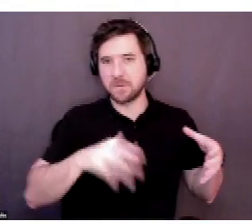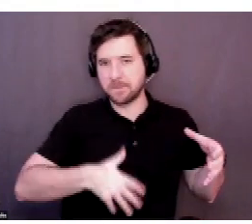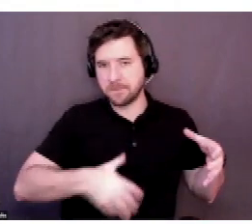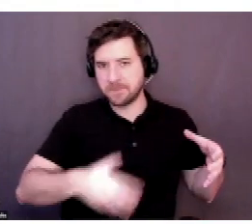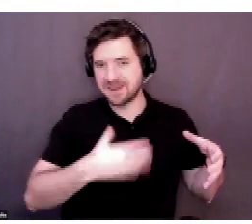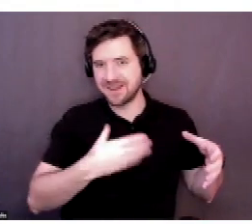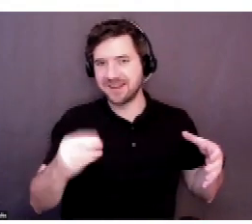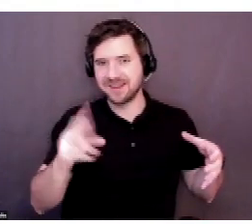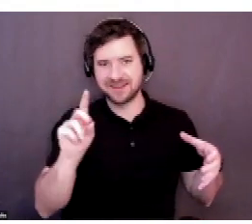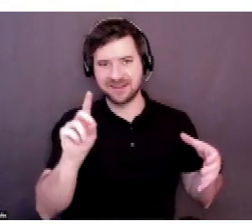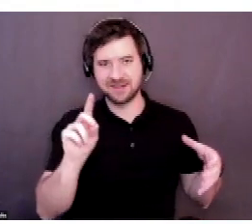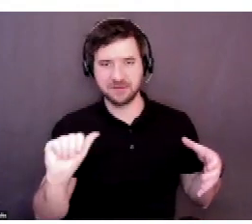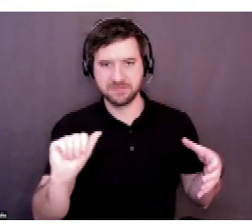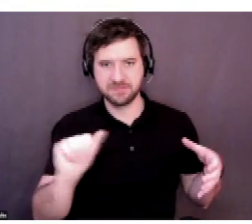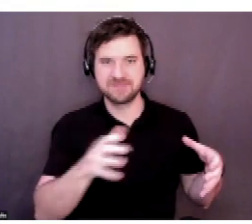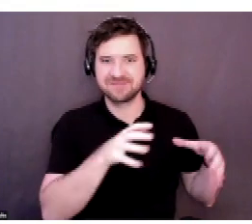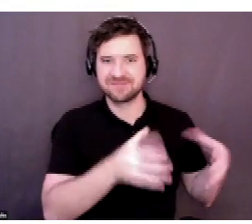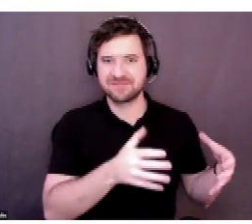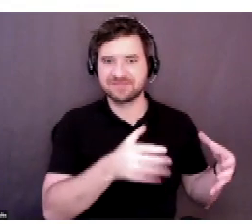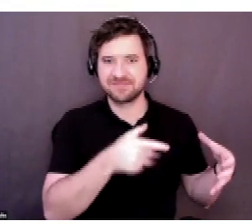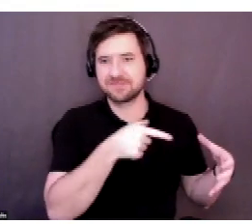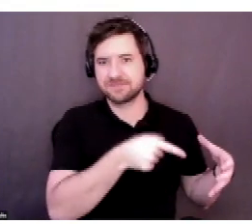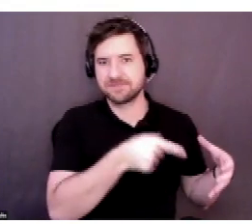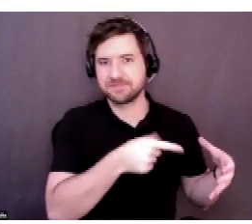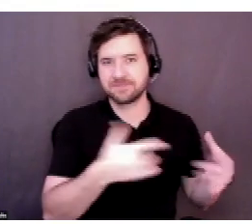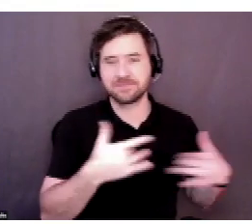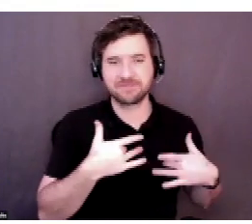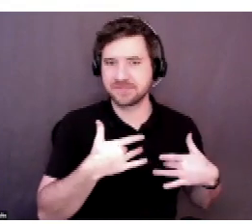the experiences of folks who are non binary or